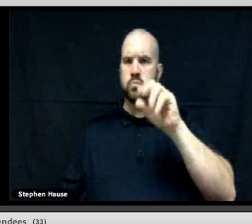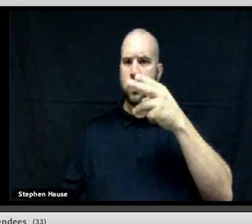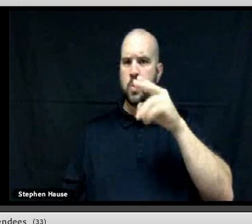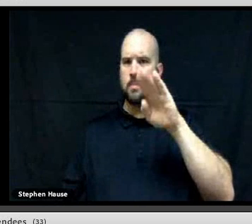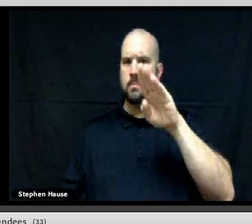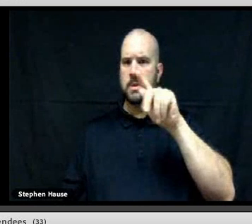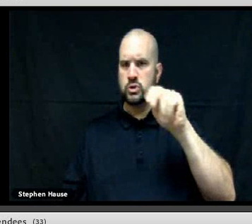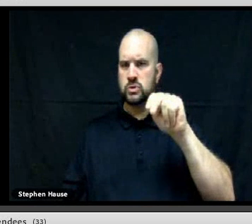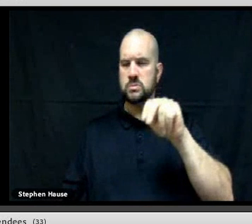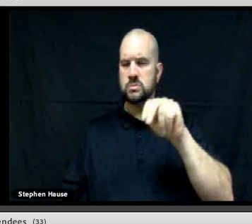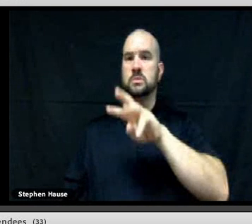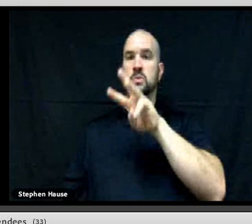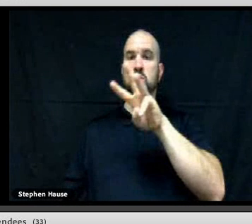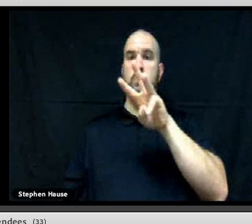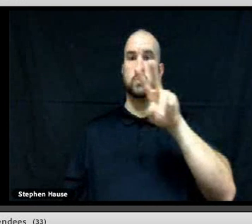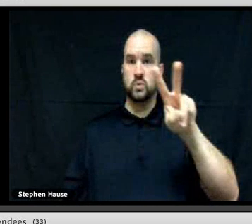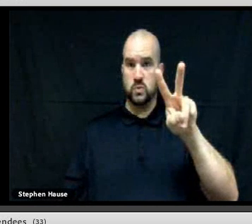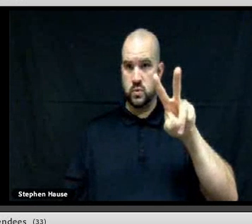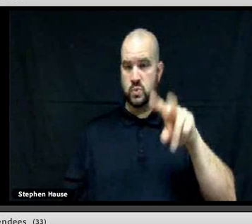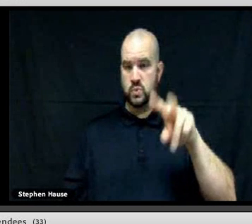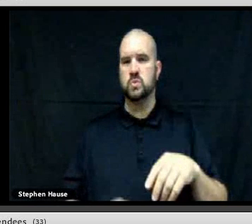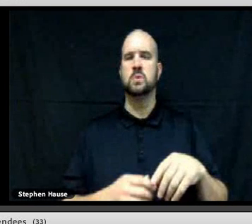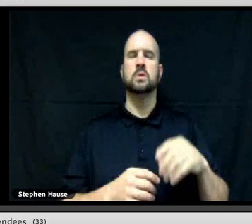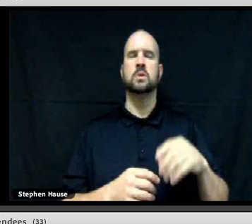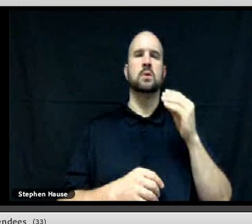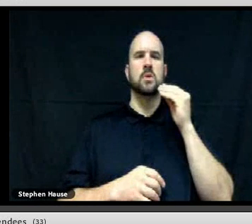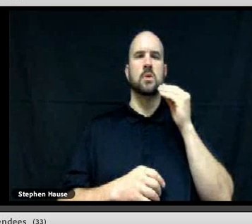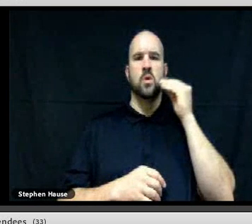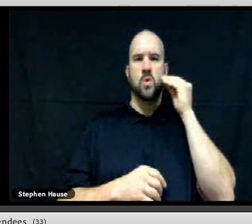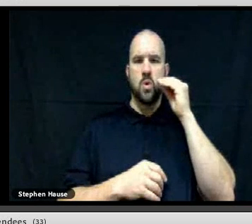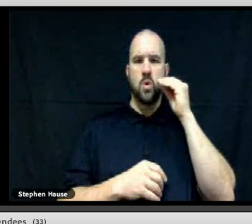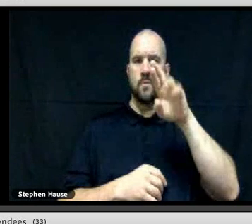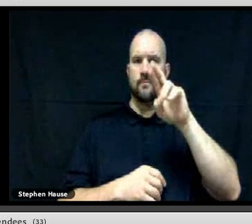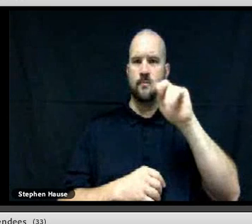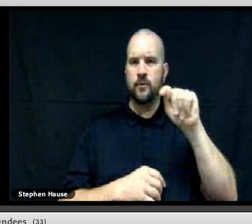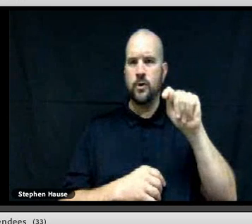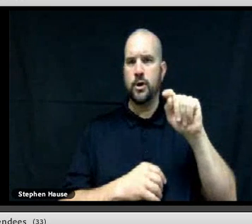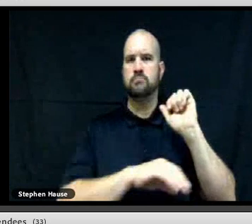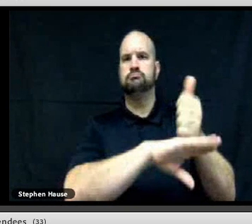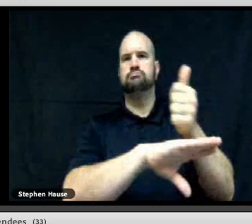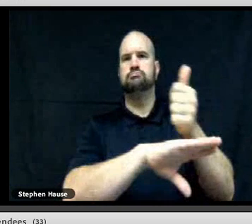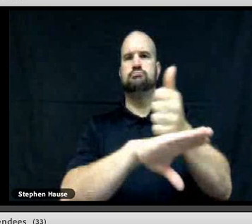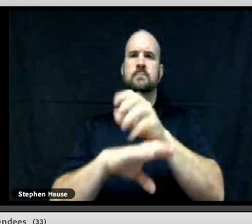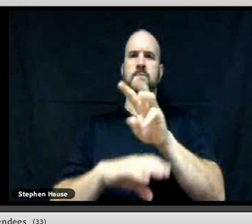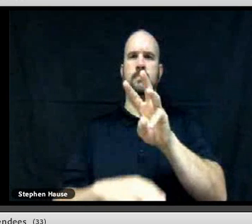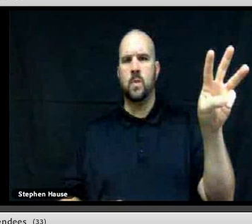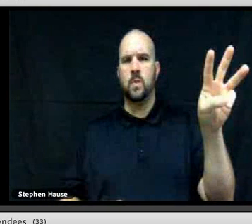um, the Home Front. So, lots of different topics. Um, and these curated exhibitions include,